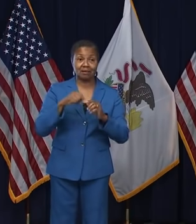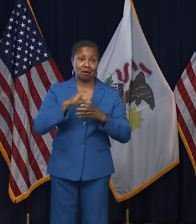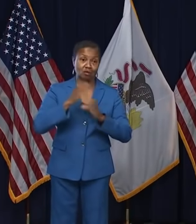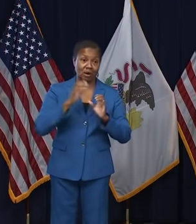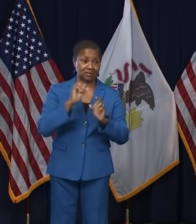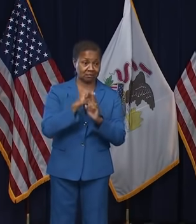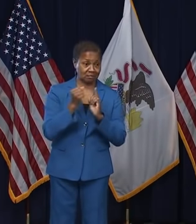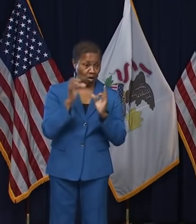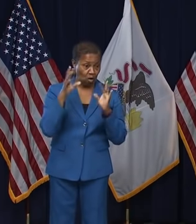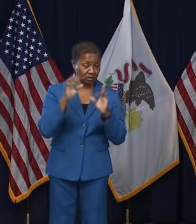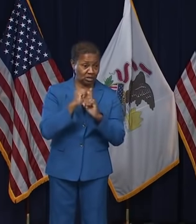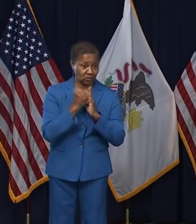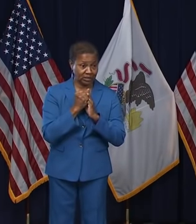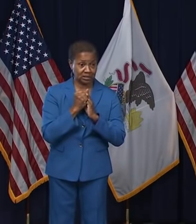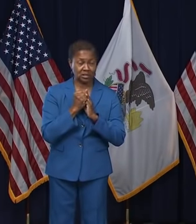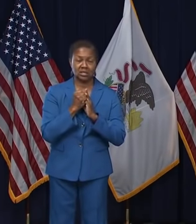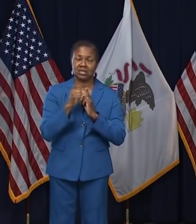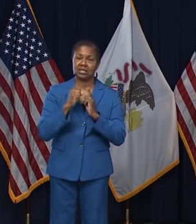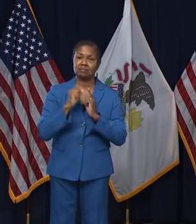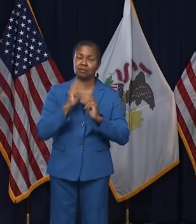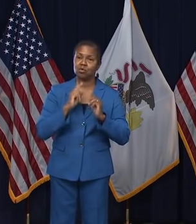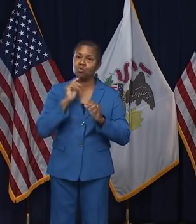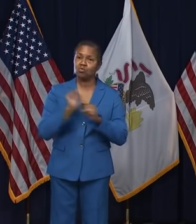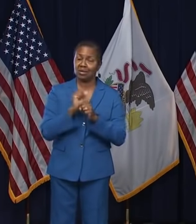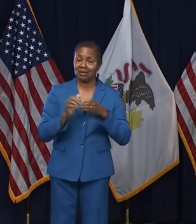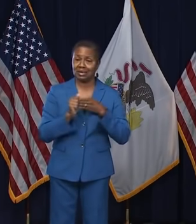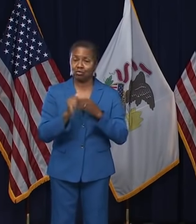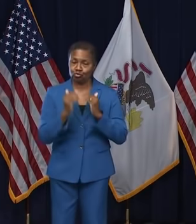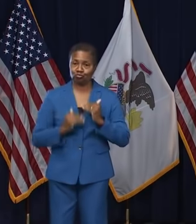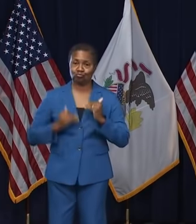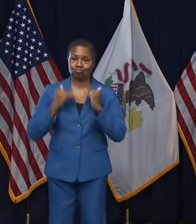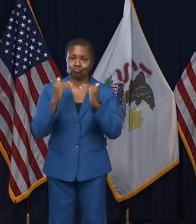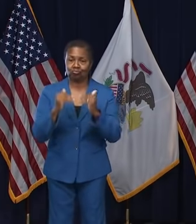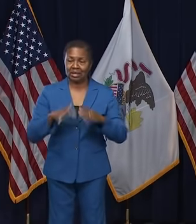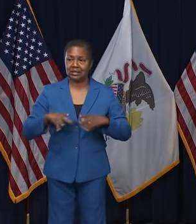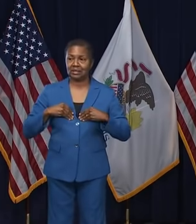it's about just reminding